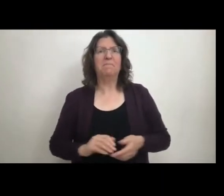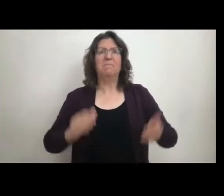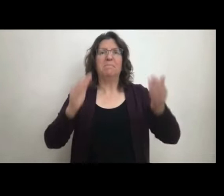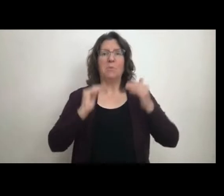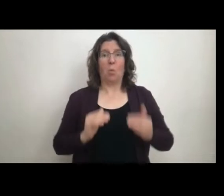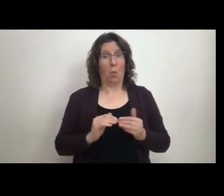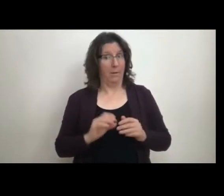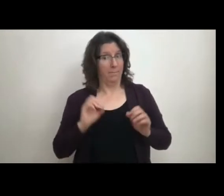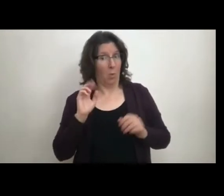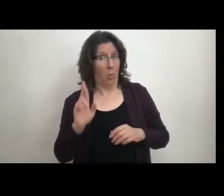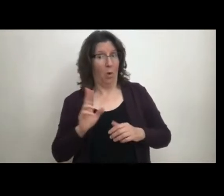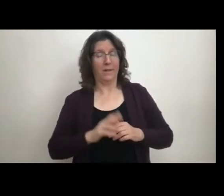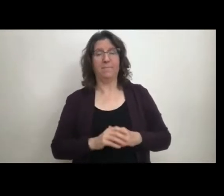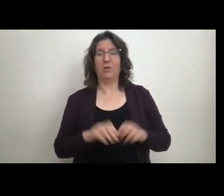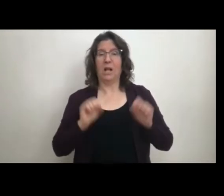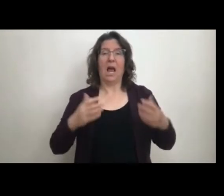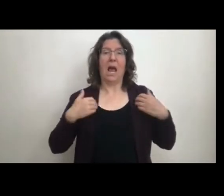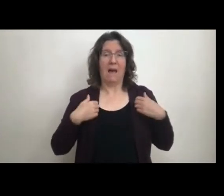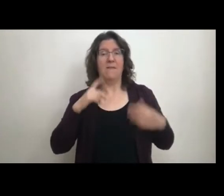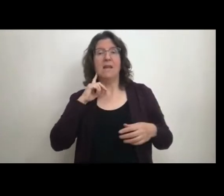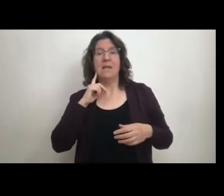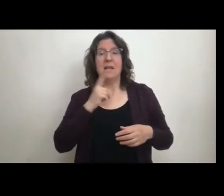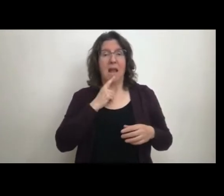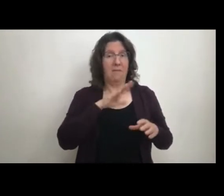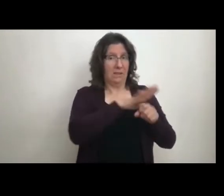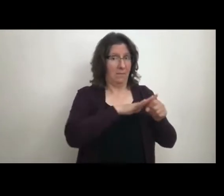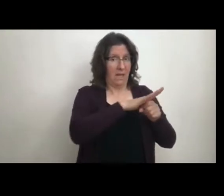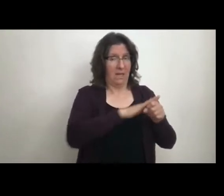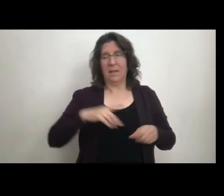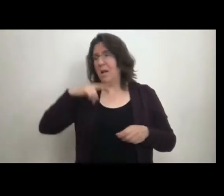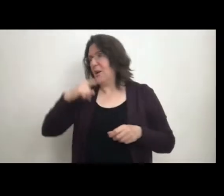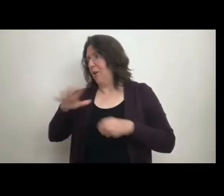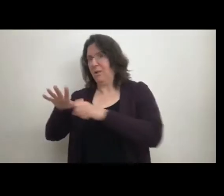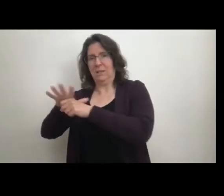each space will tolerate these kinds of interactions.